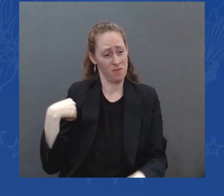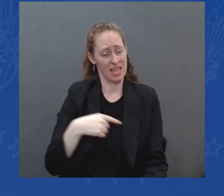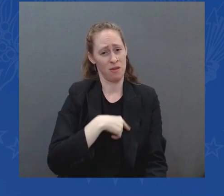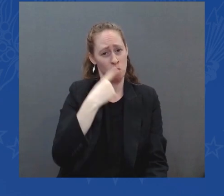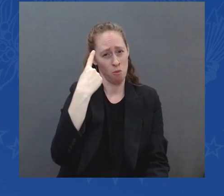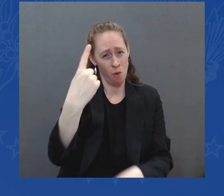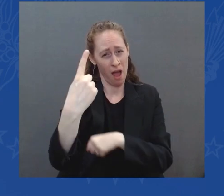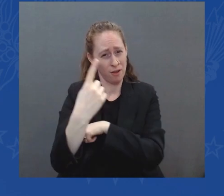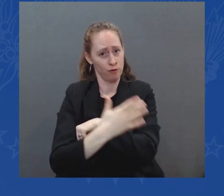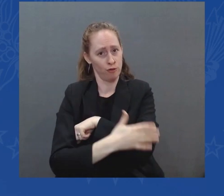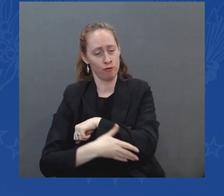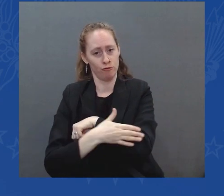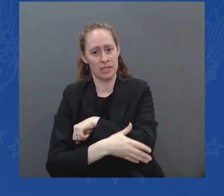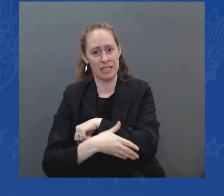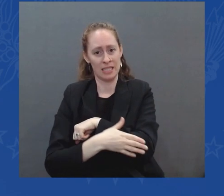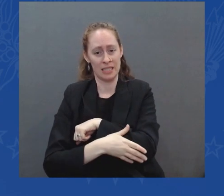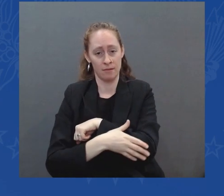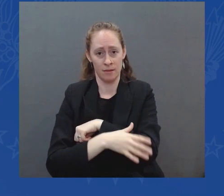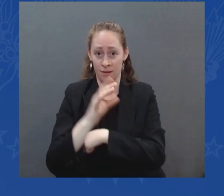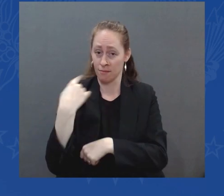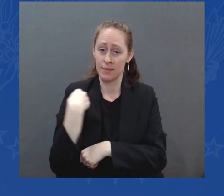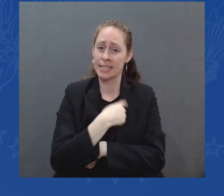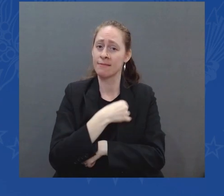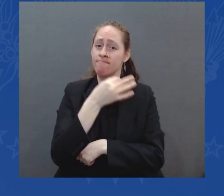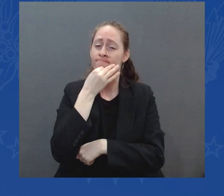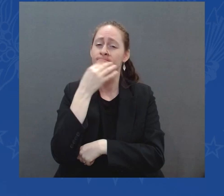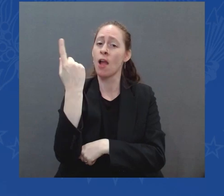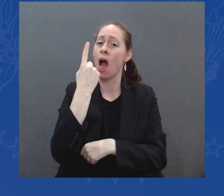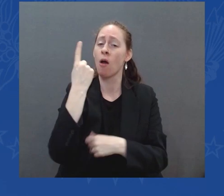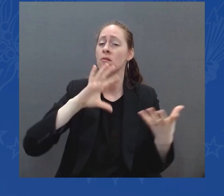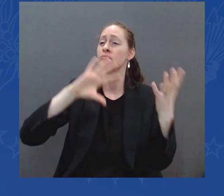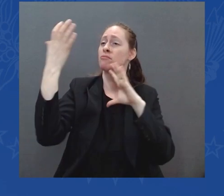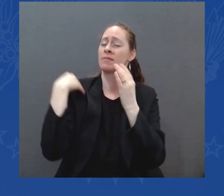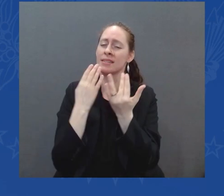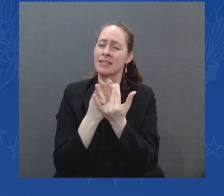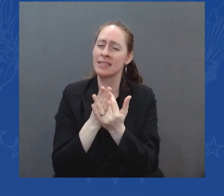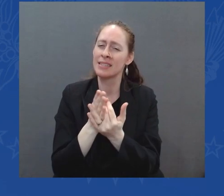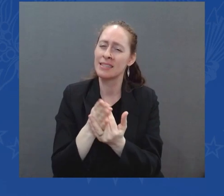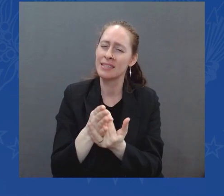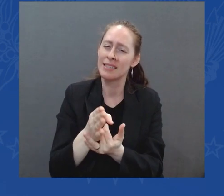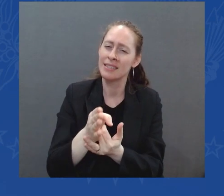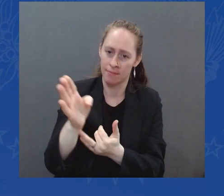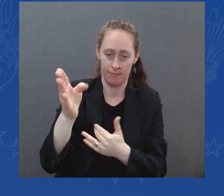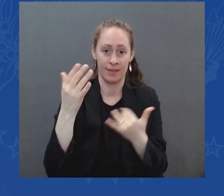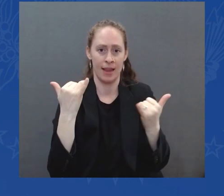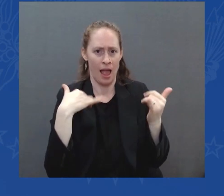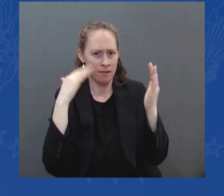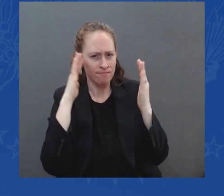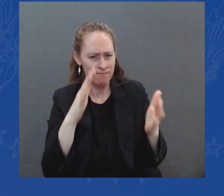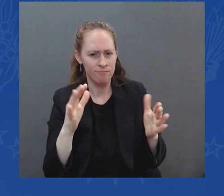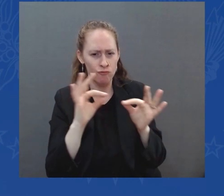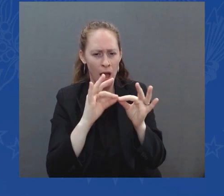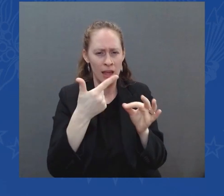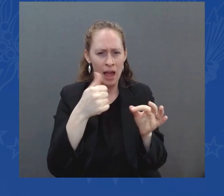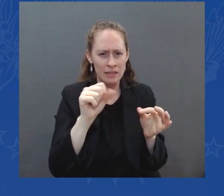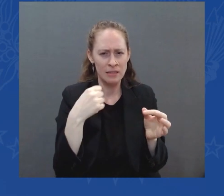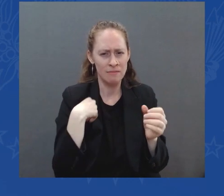We have a crisis: the price at the pump. So let's show some true strength of this nation -- show our unity, our resolve, our innovative spirit in America --